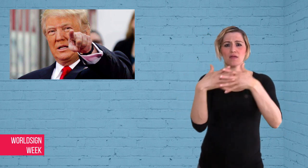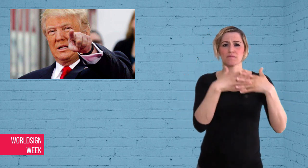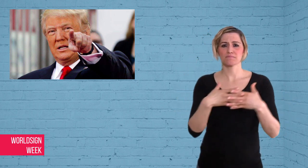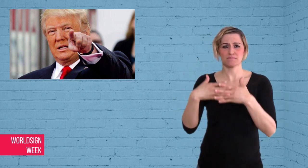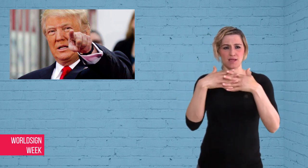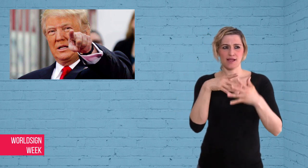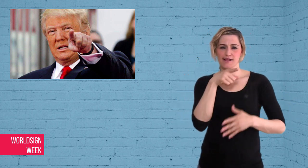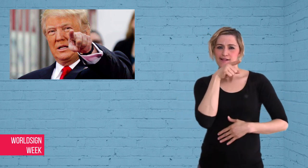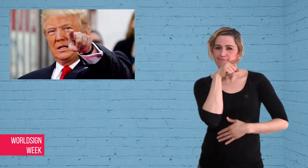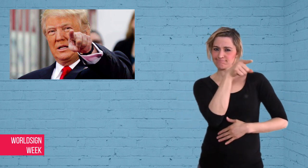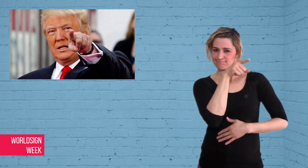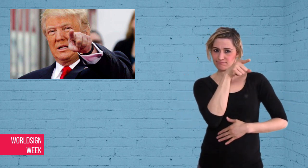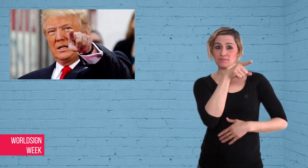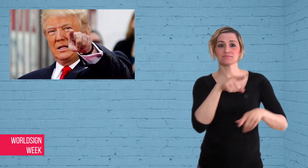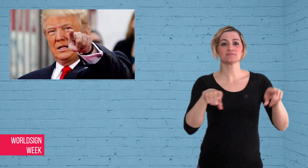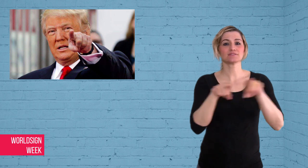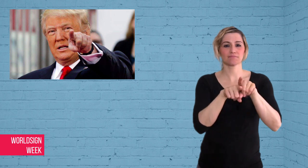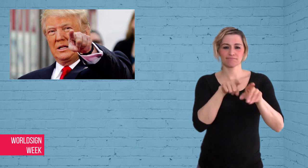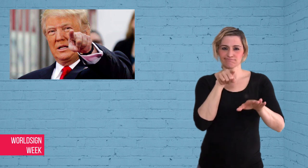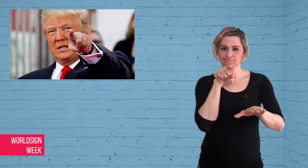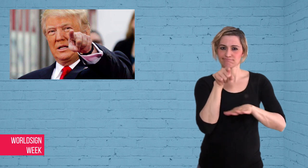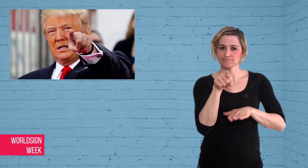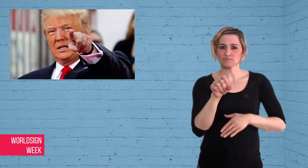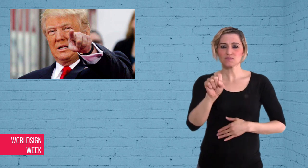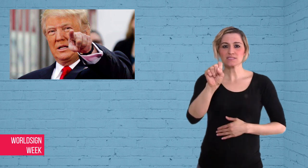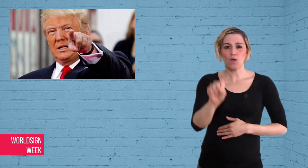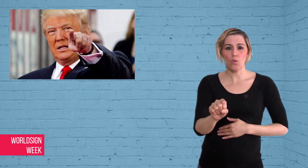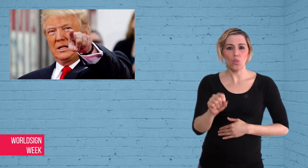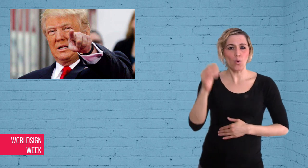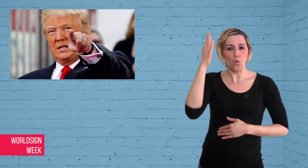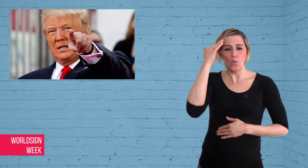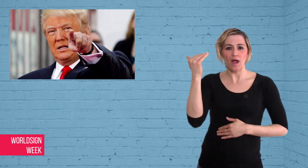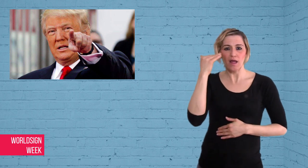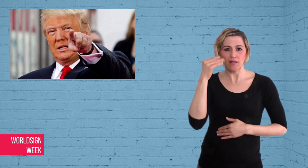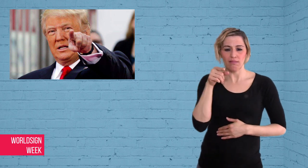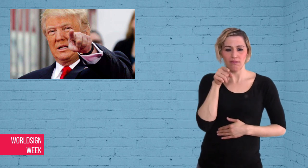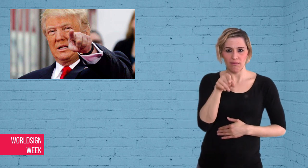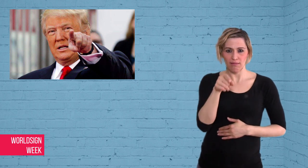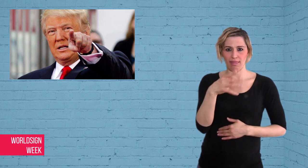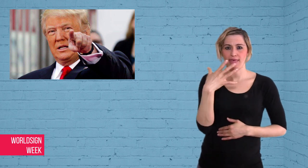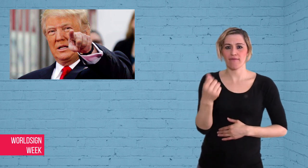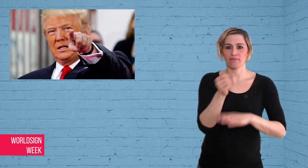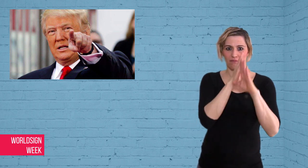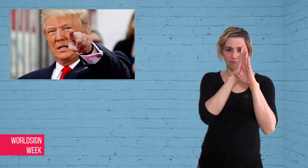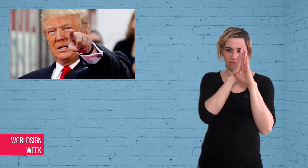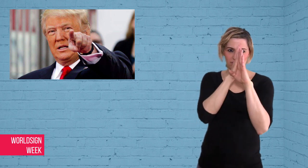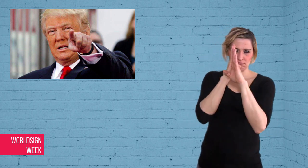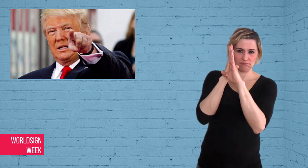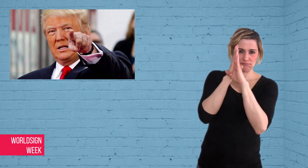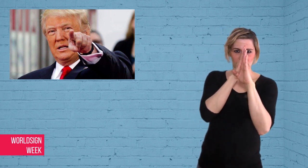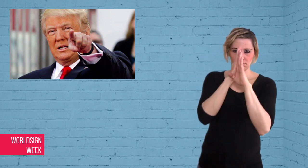spy agencies of being behind it.